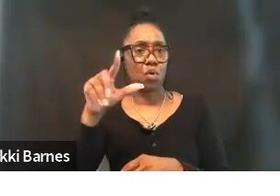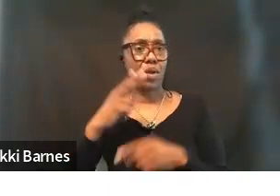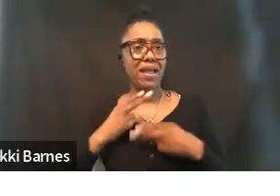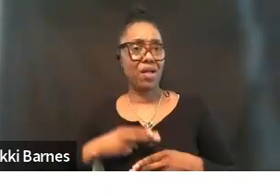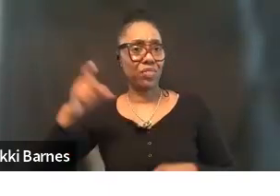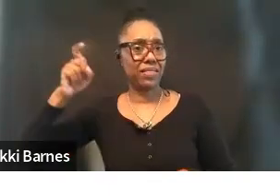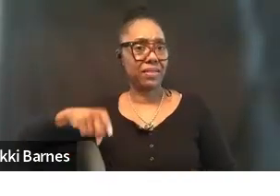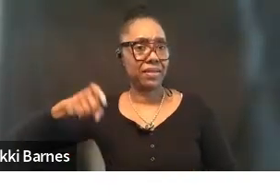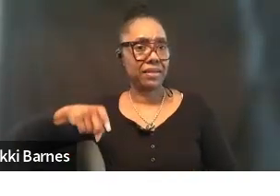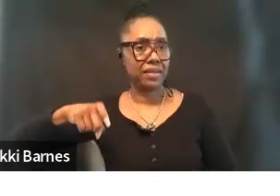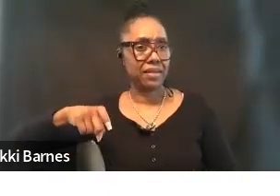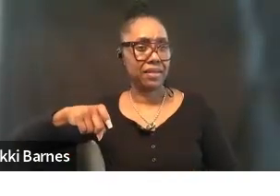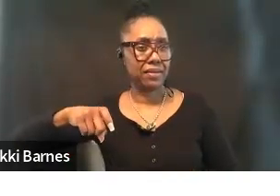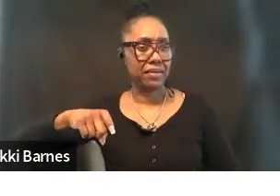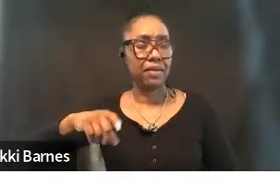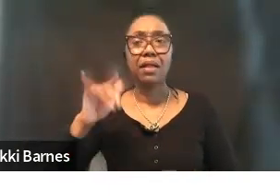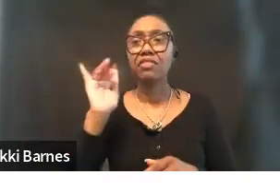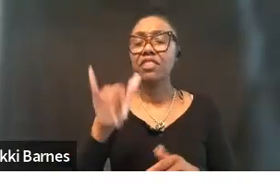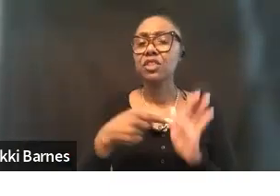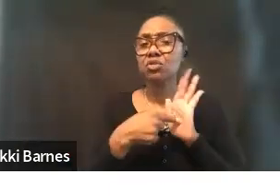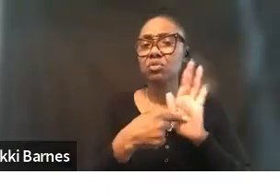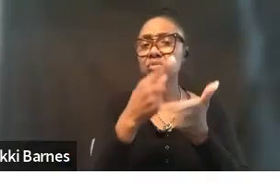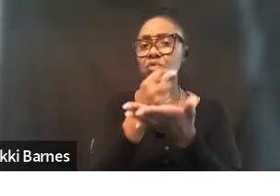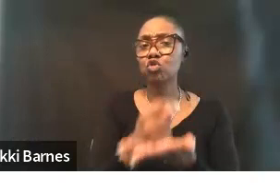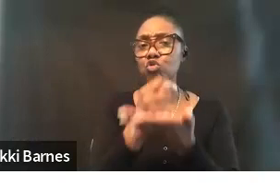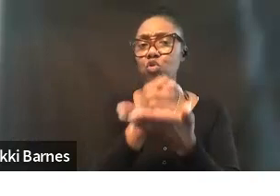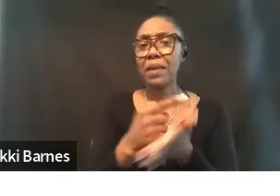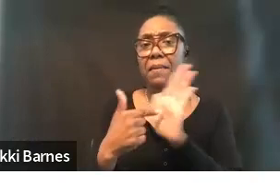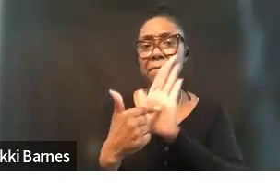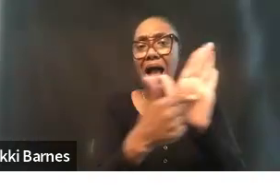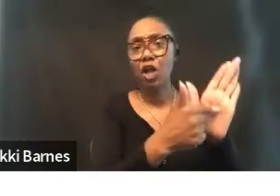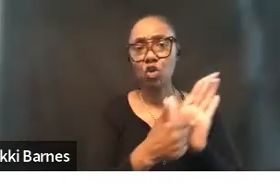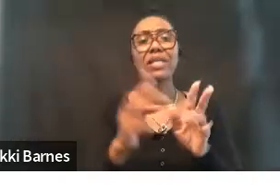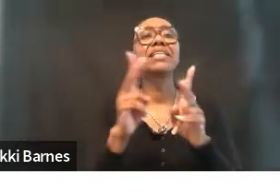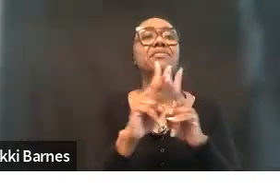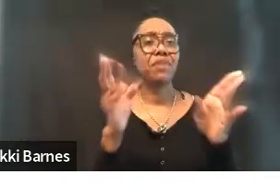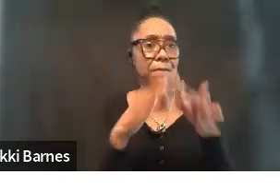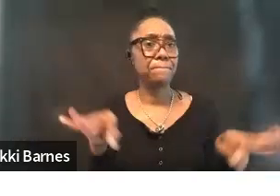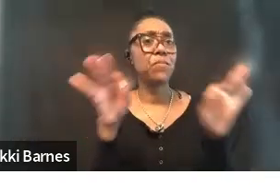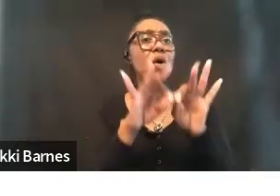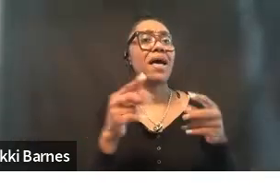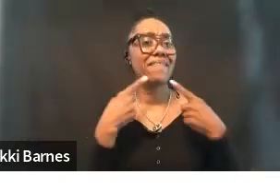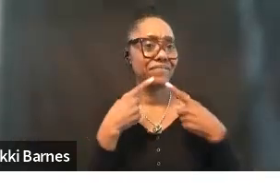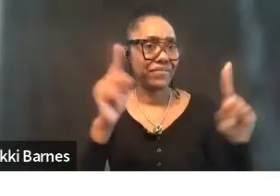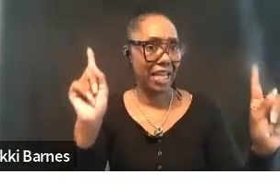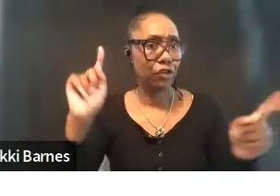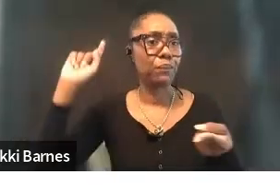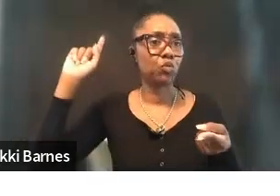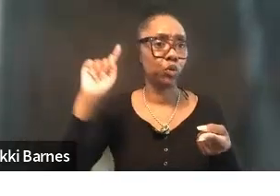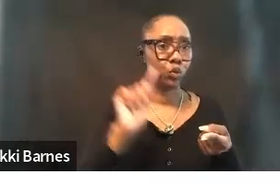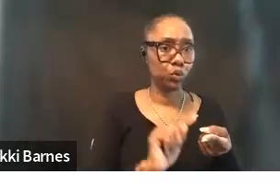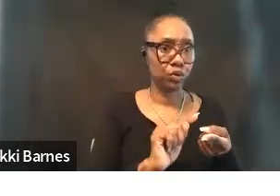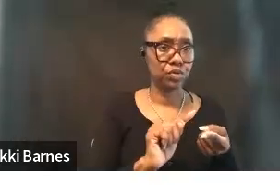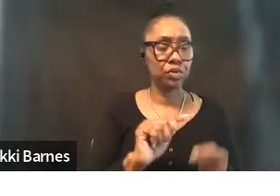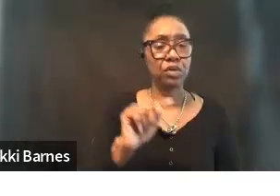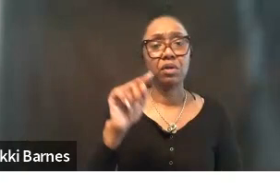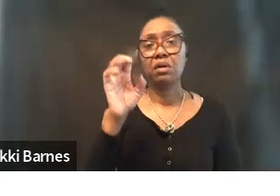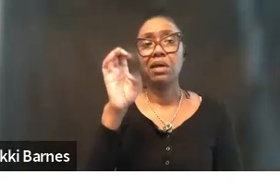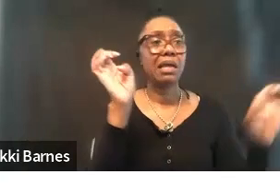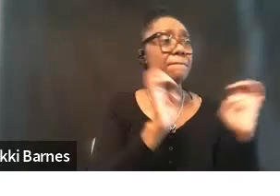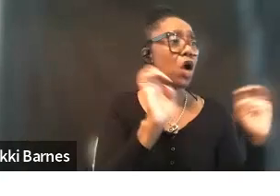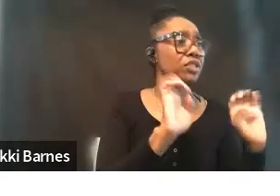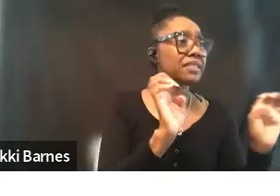Reducing, ER visits, hospital states, etc, and improving positive outcomes for people to be able to receive services and live in their home and community.